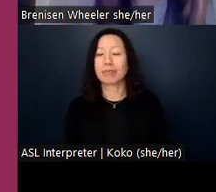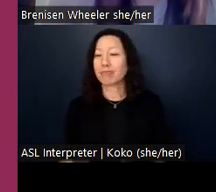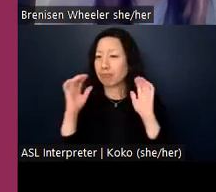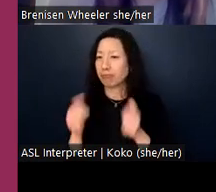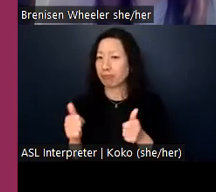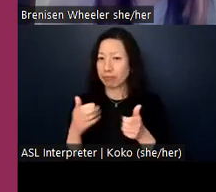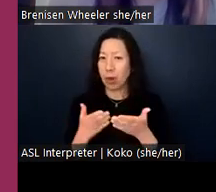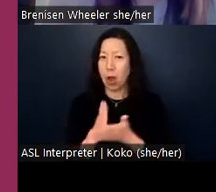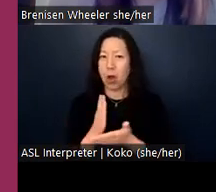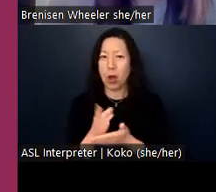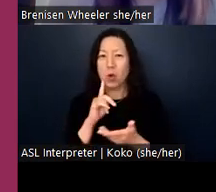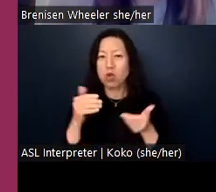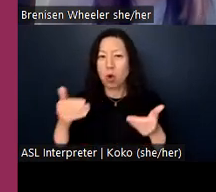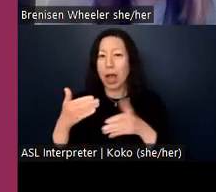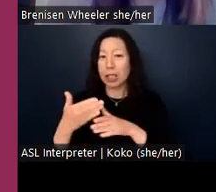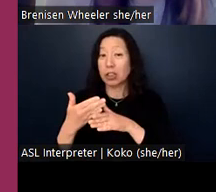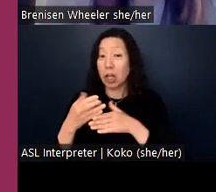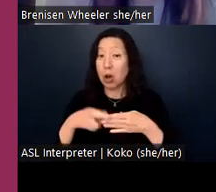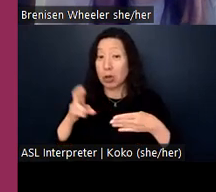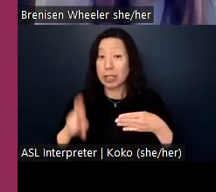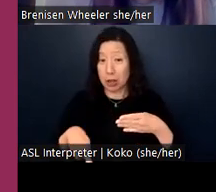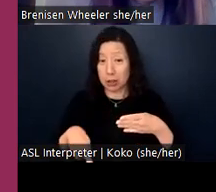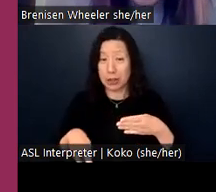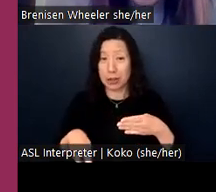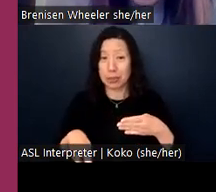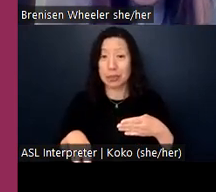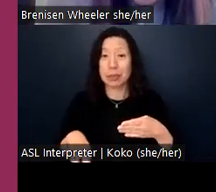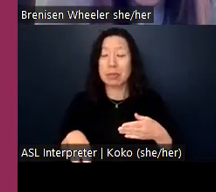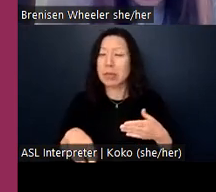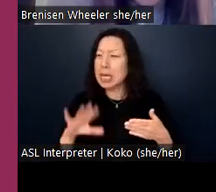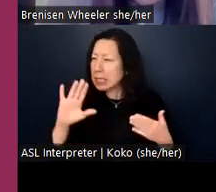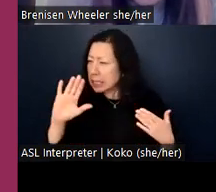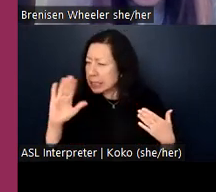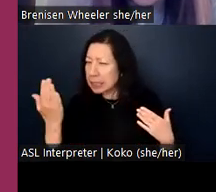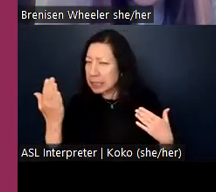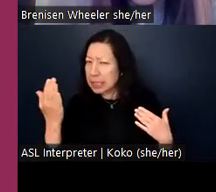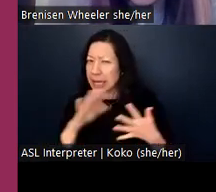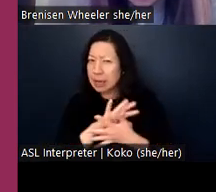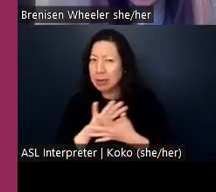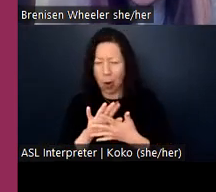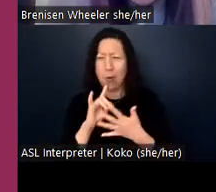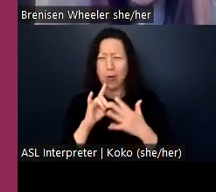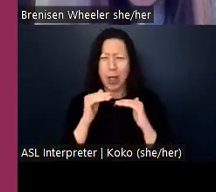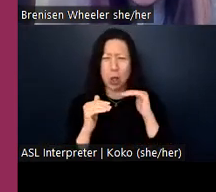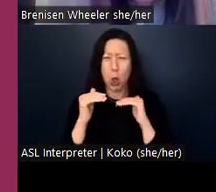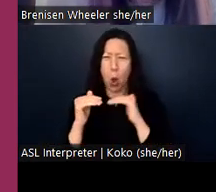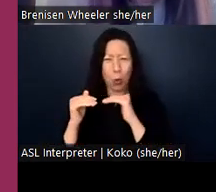result. What looks like allow very close, so it looks like 35%.